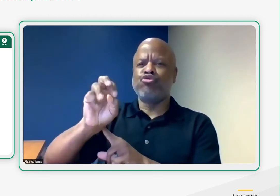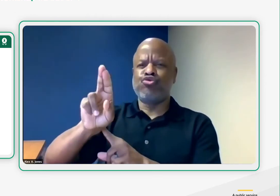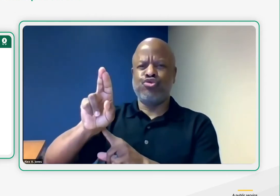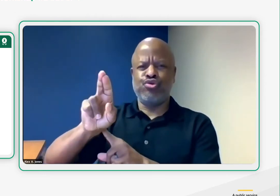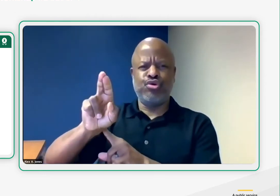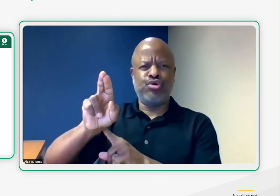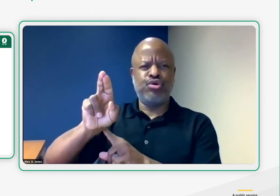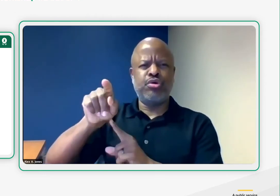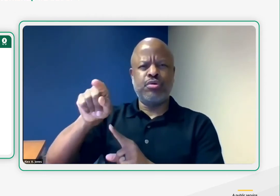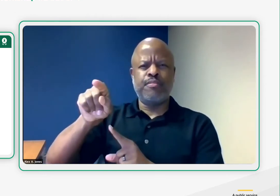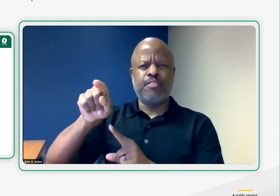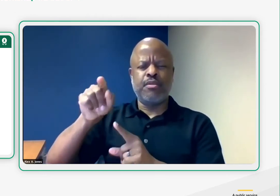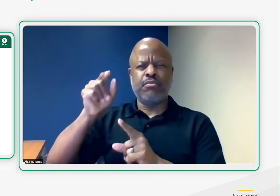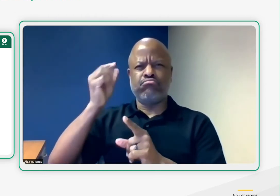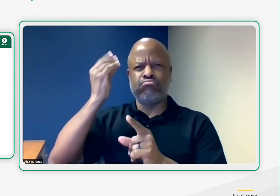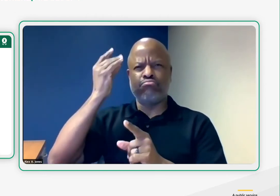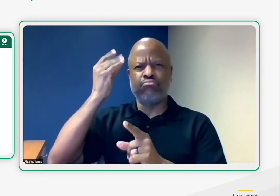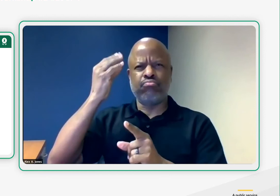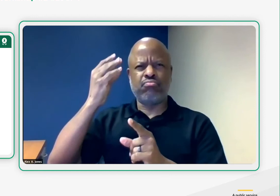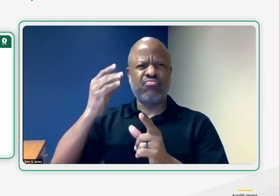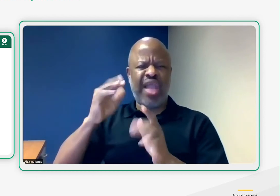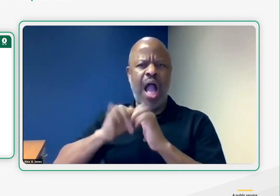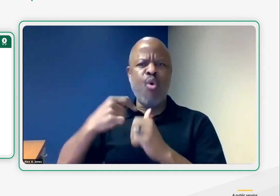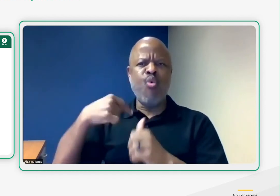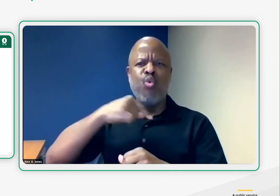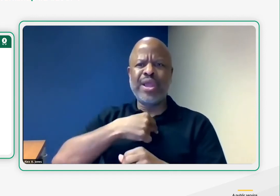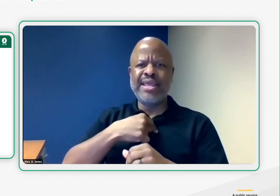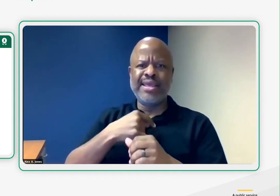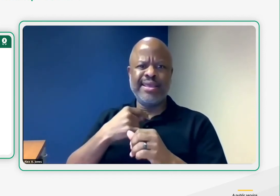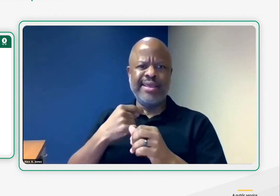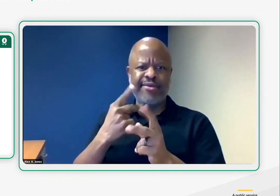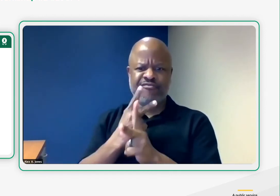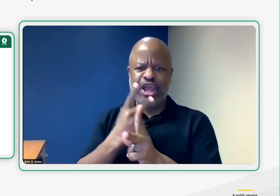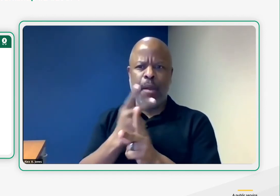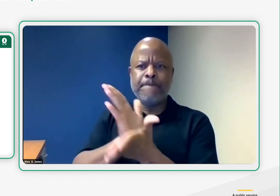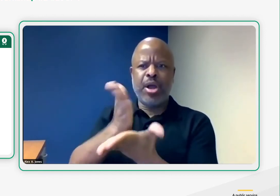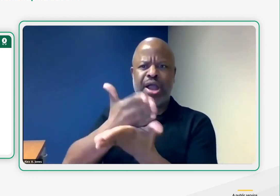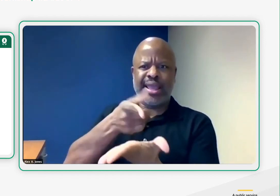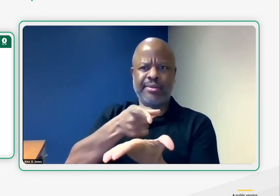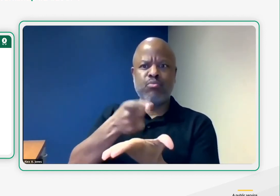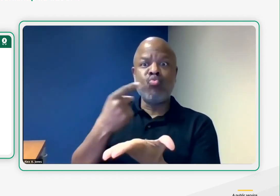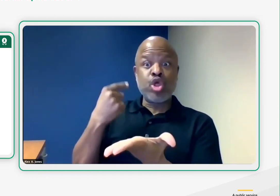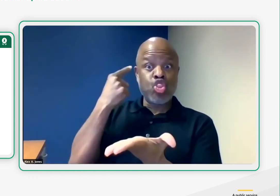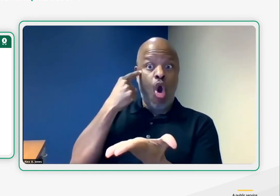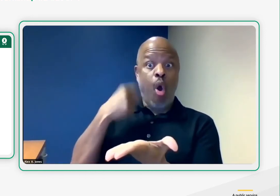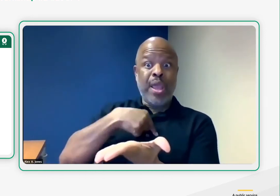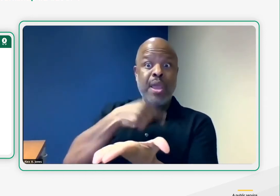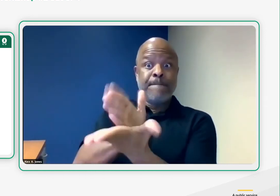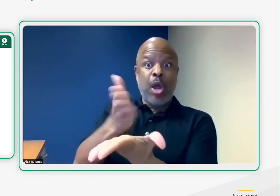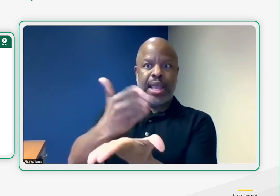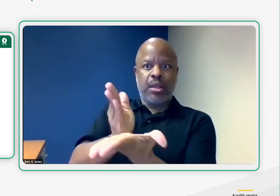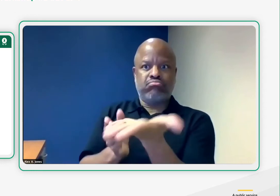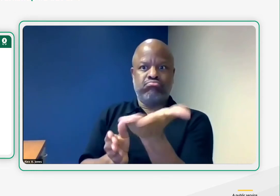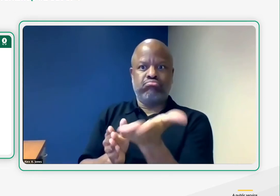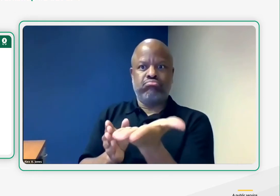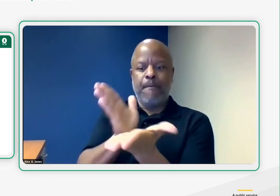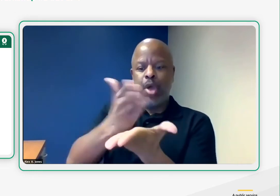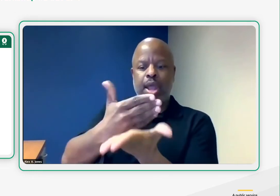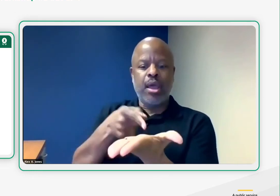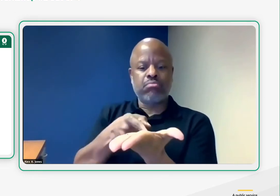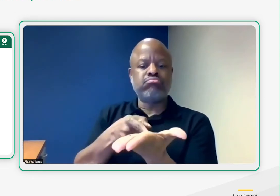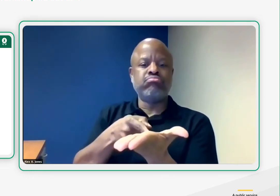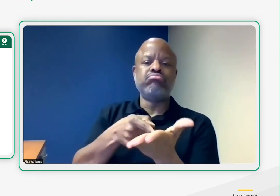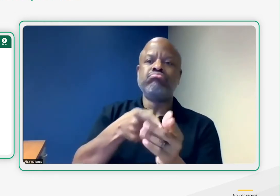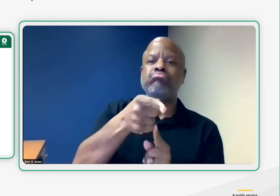And he figured out specifically how individuals budget and how we account for different expenses